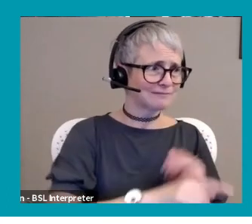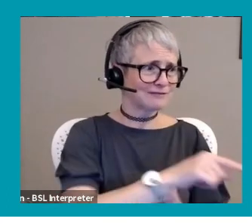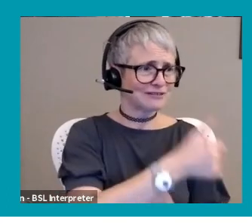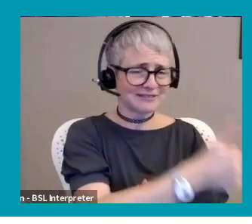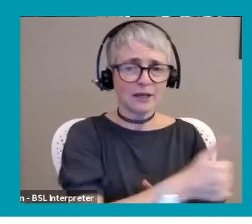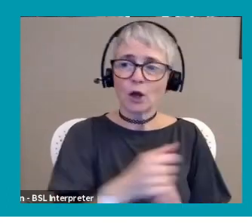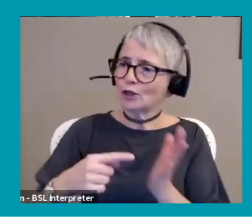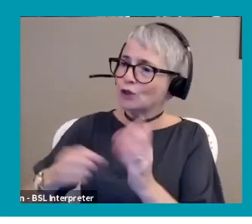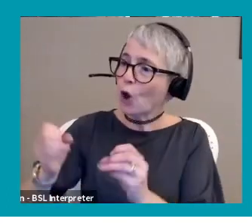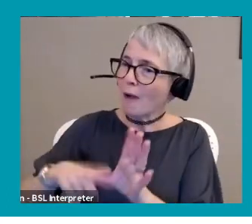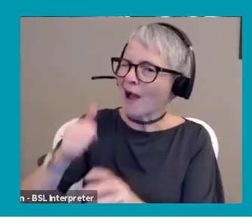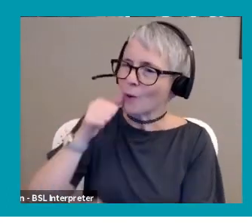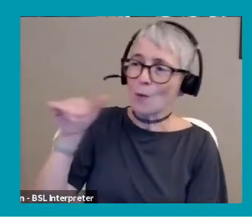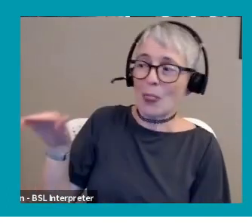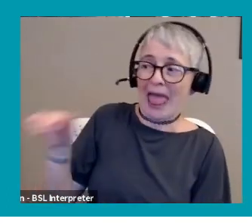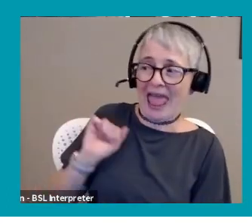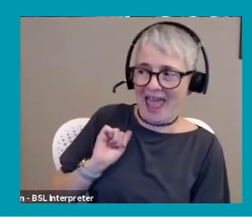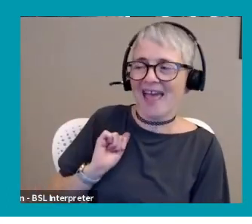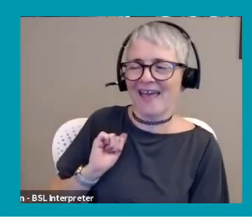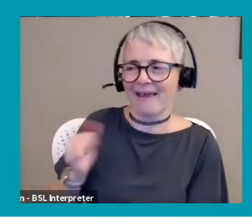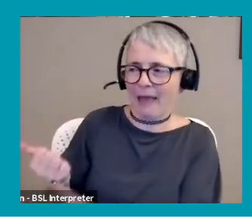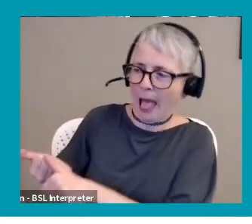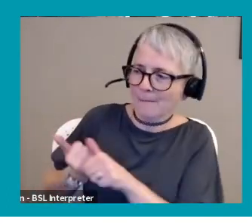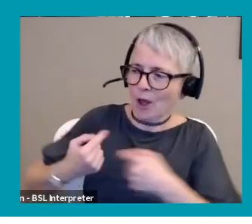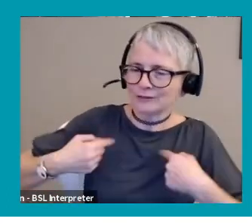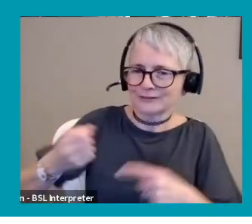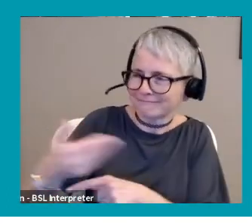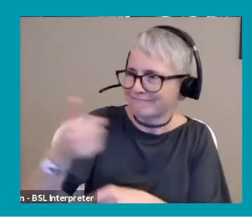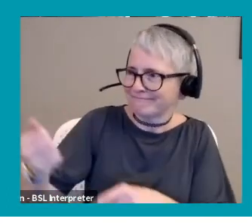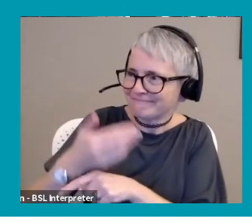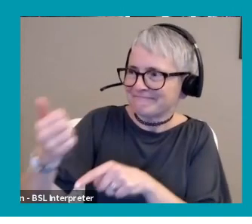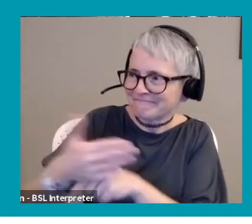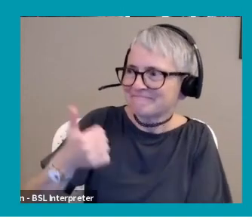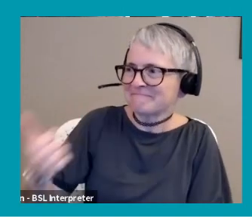know you're sitting in the background moving the slides along, I really appreciate your support.